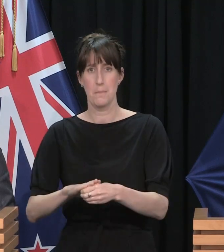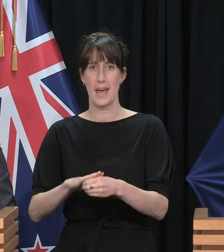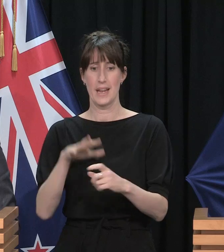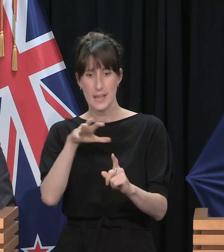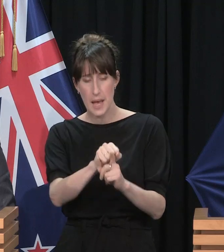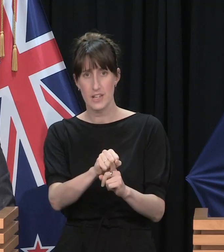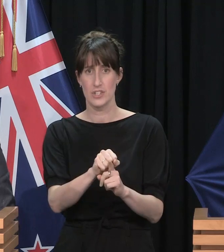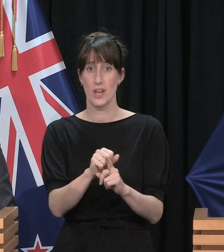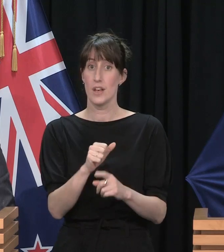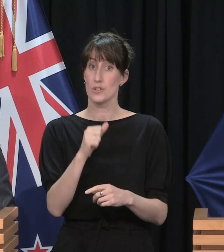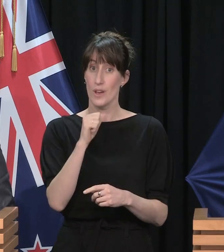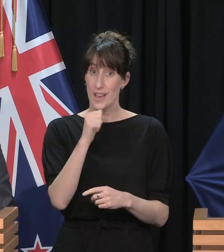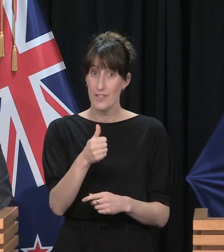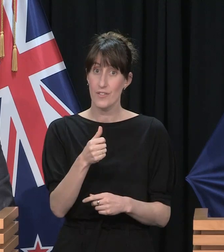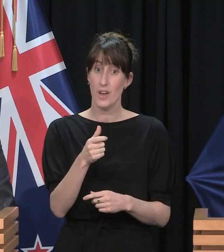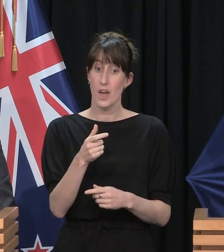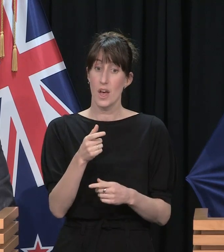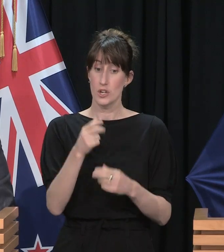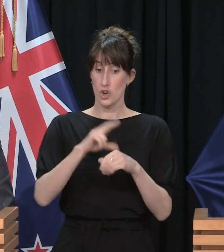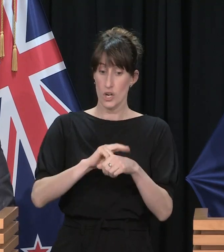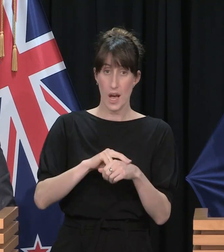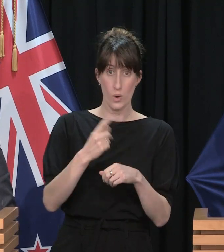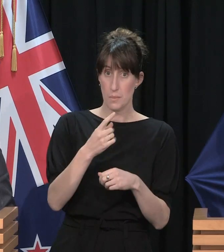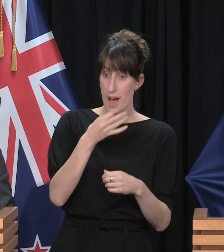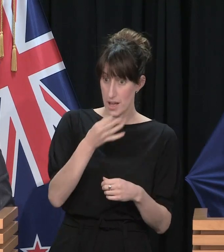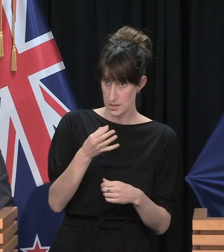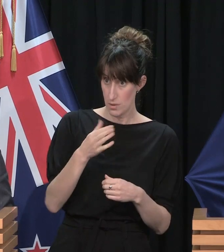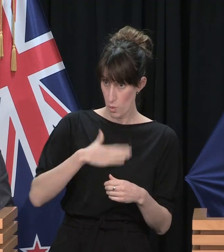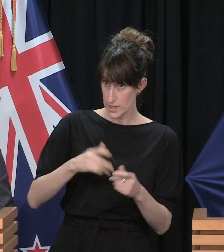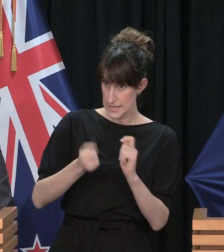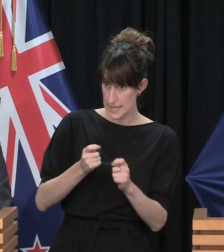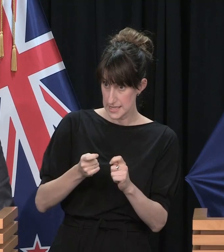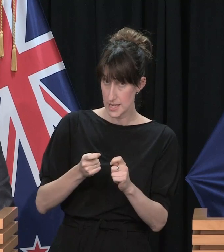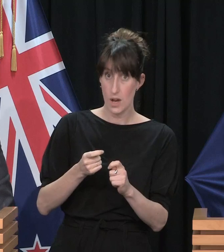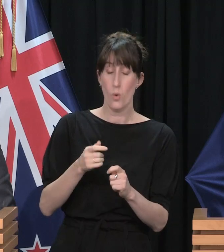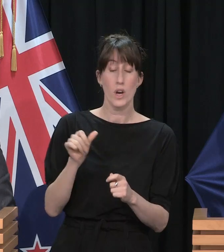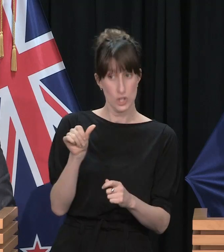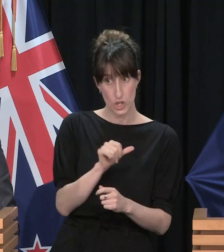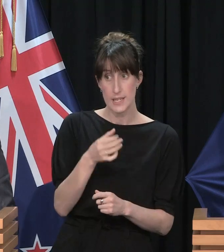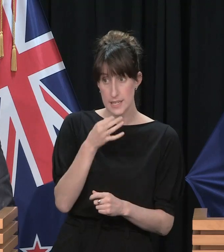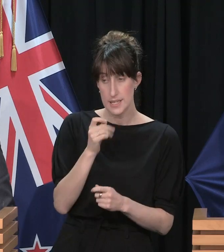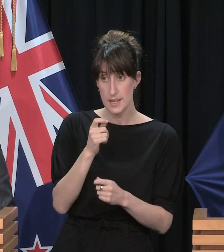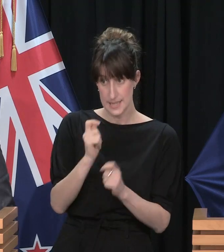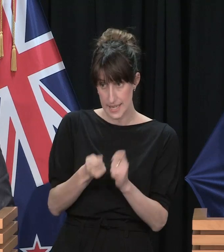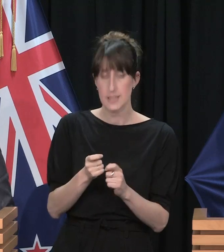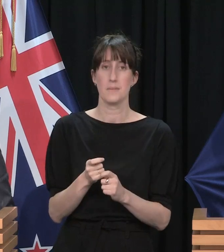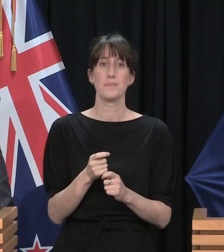don't have any community transmission, my message to all New Zealanders is - if you're offered a test, you